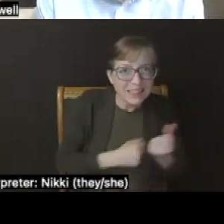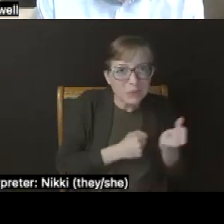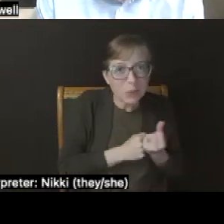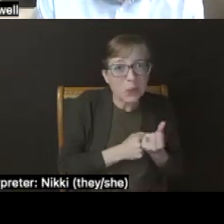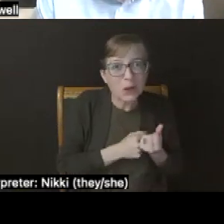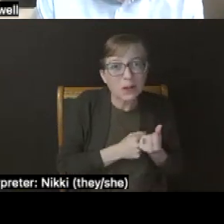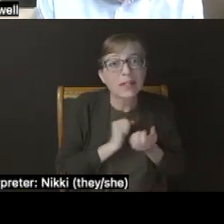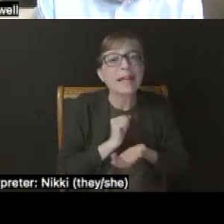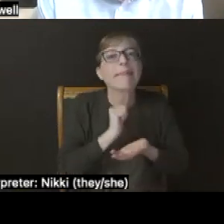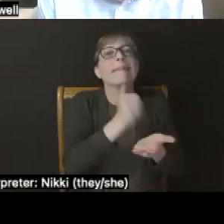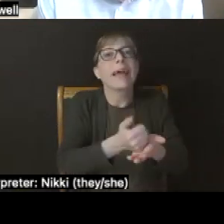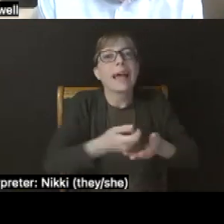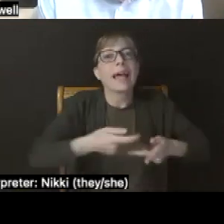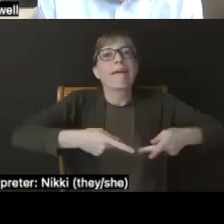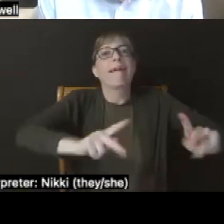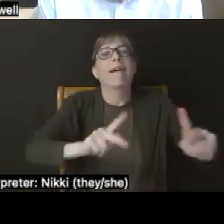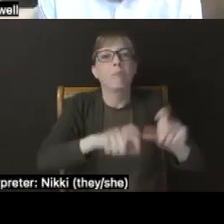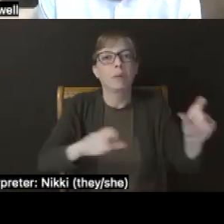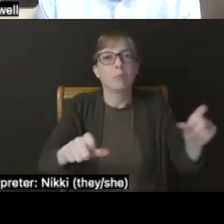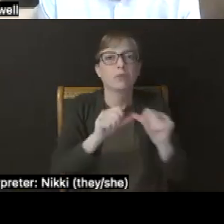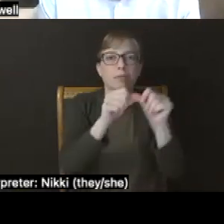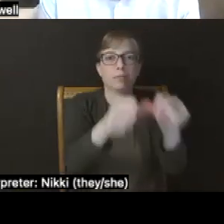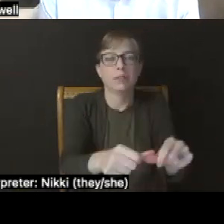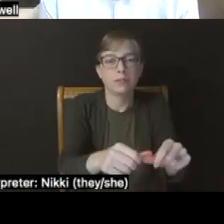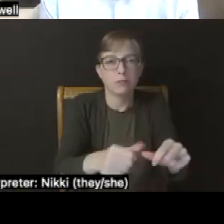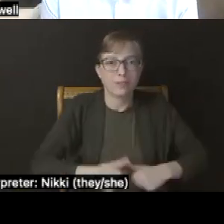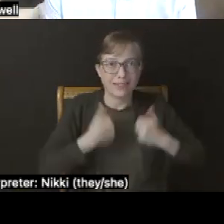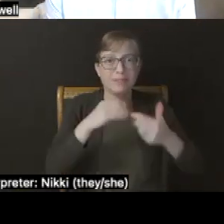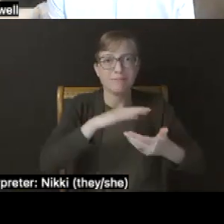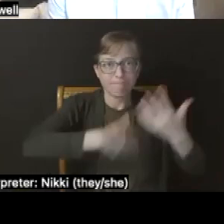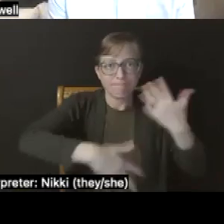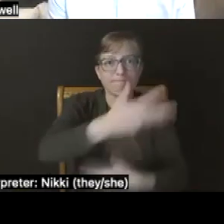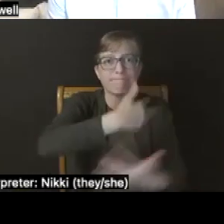with dignity and respect. I think that's the way to think about it.